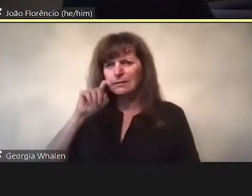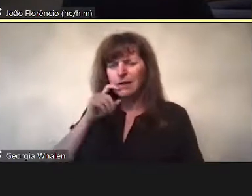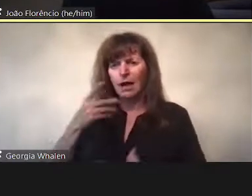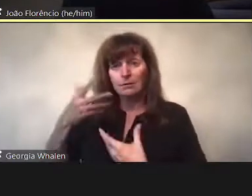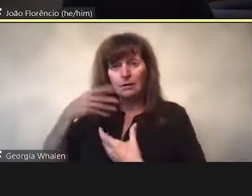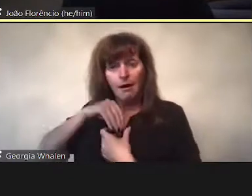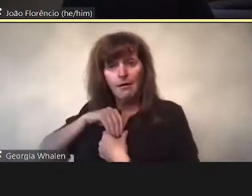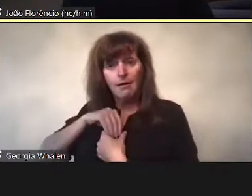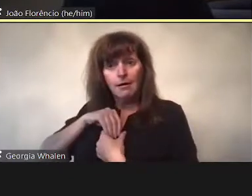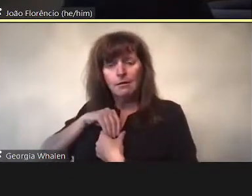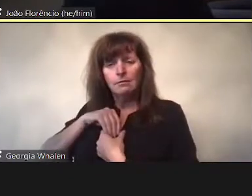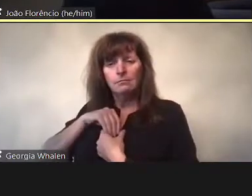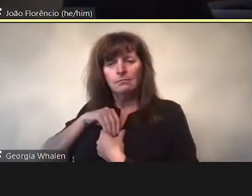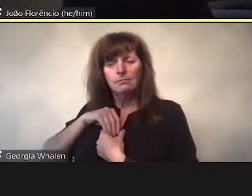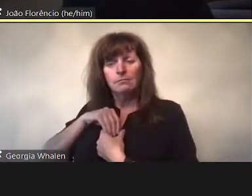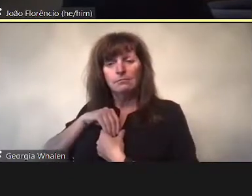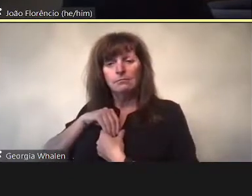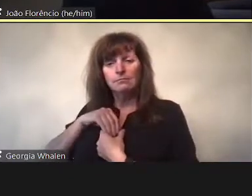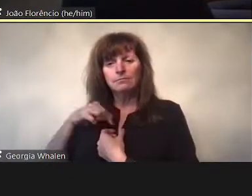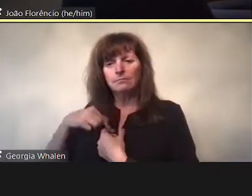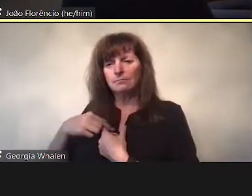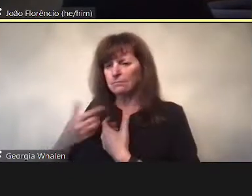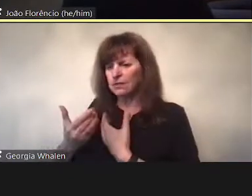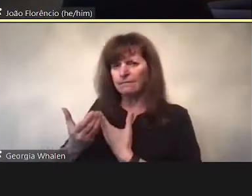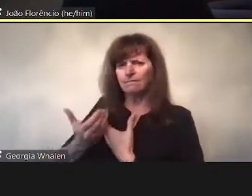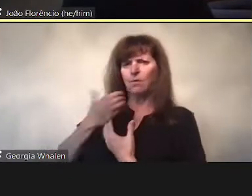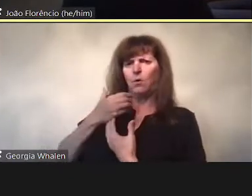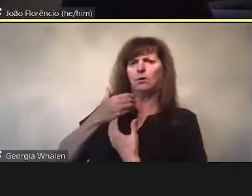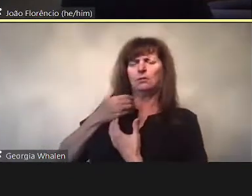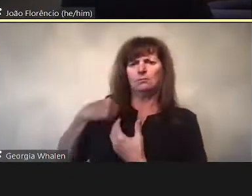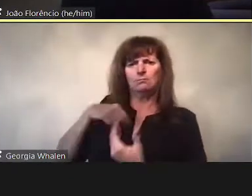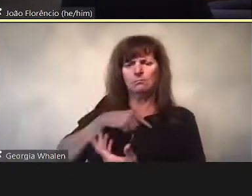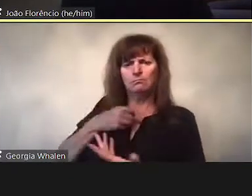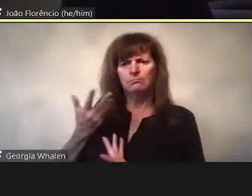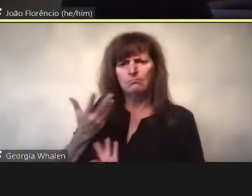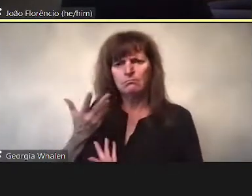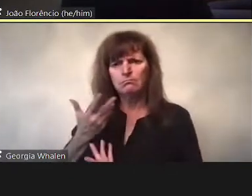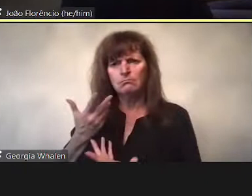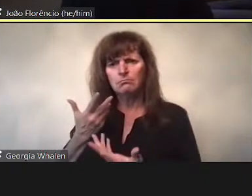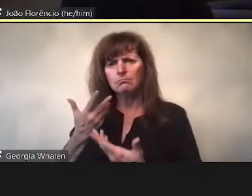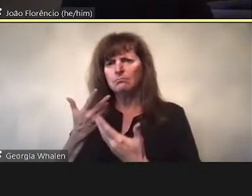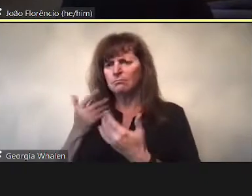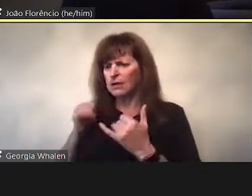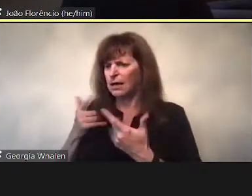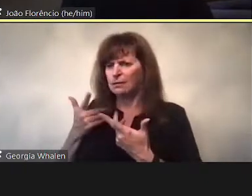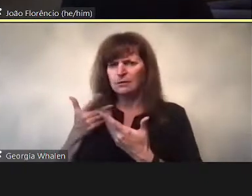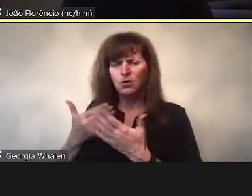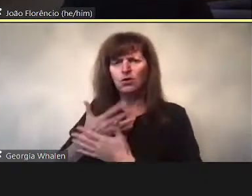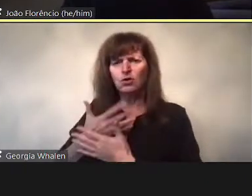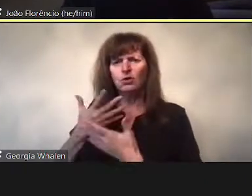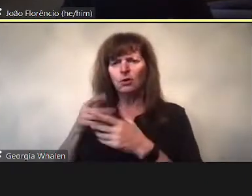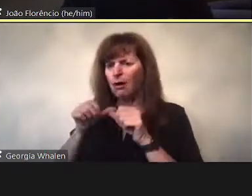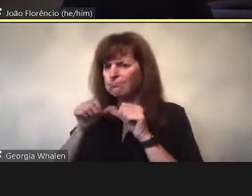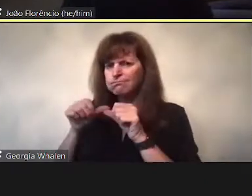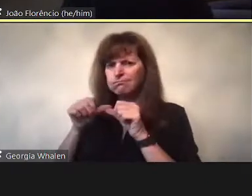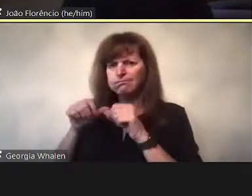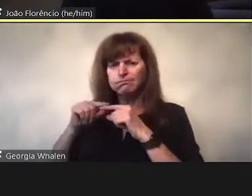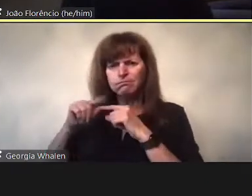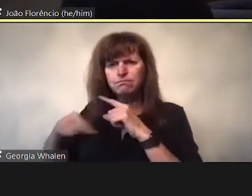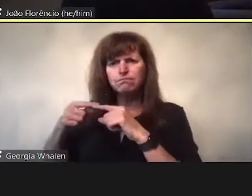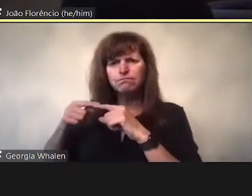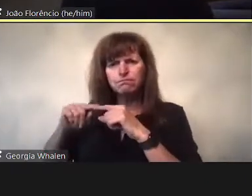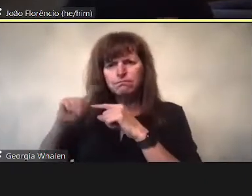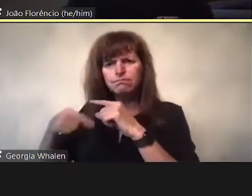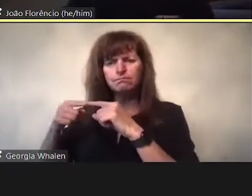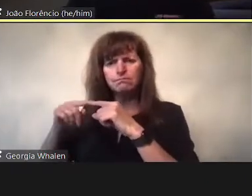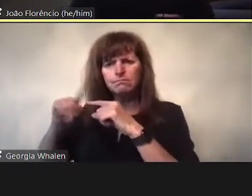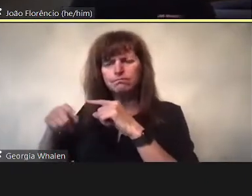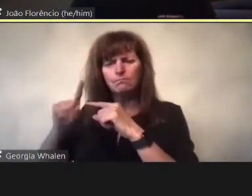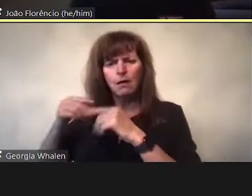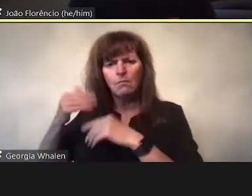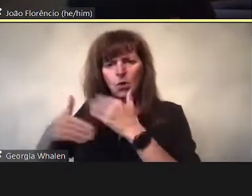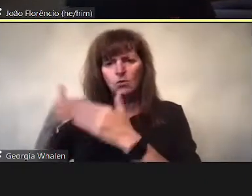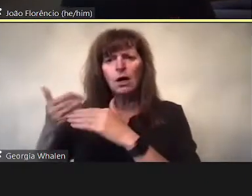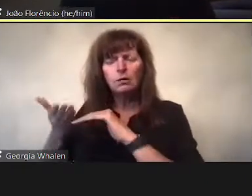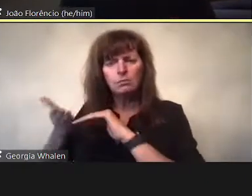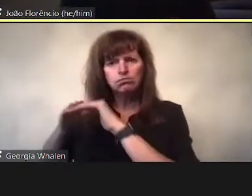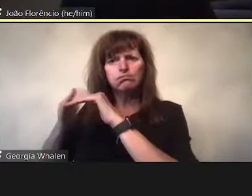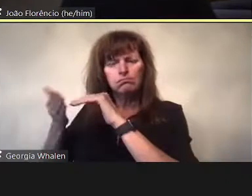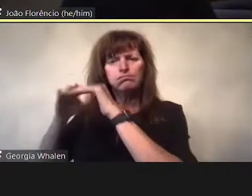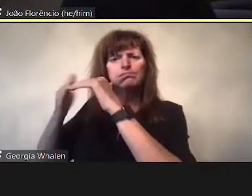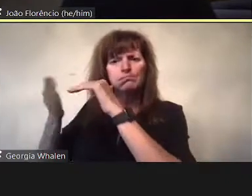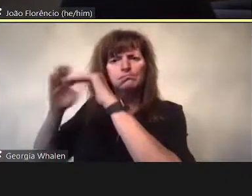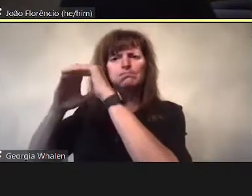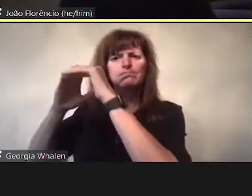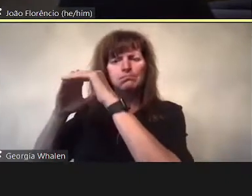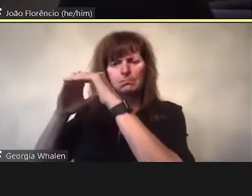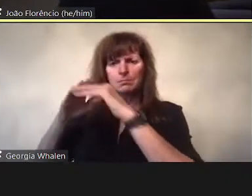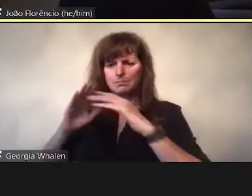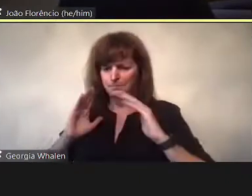that the repetition is a sign of our own living.